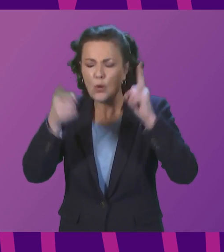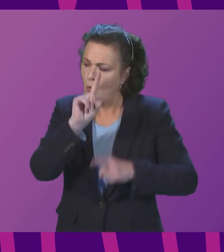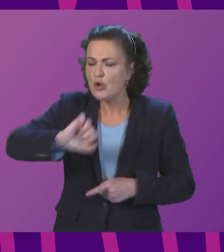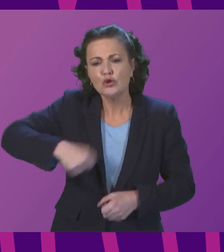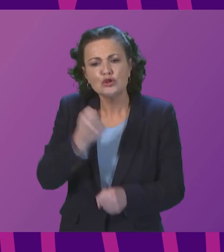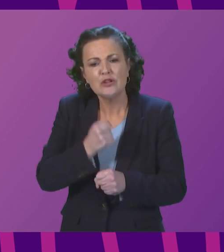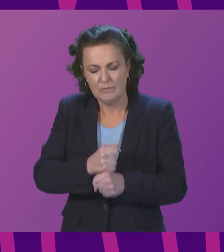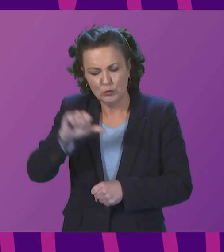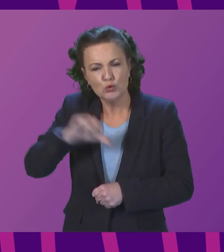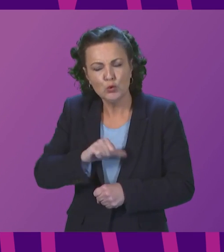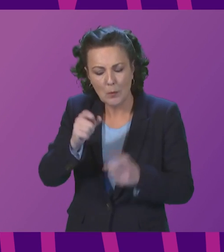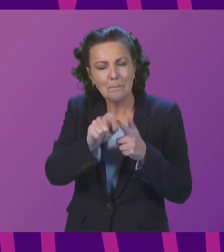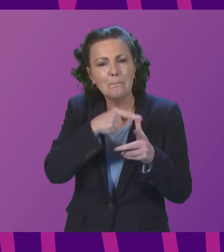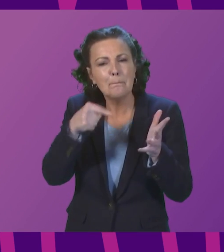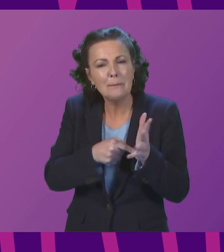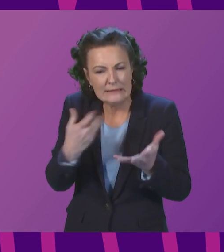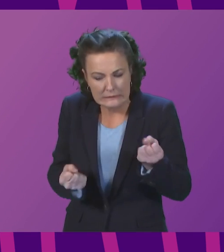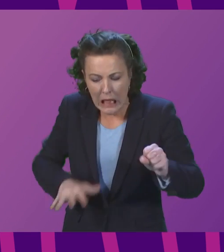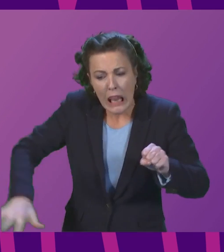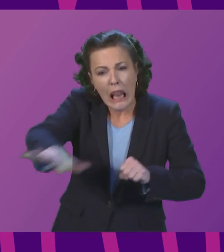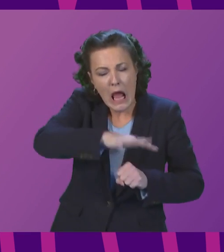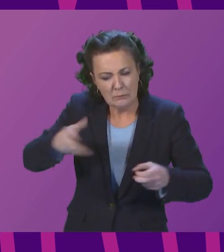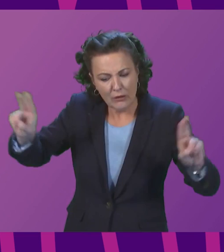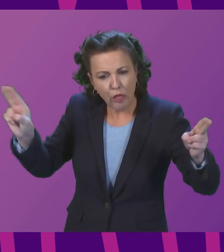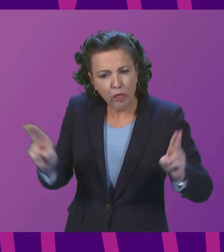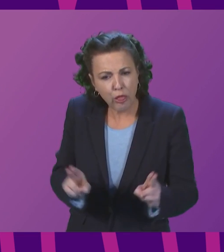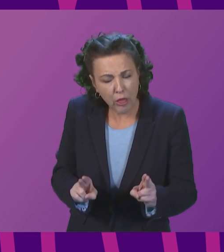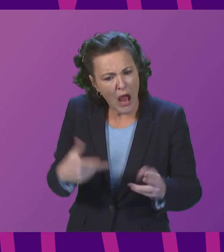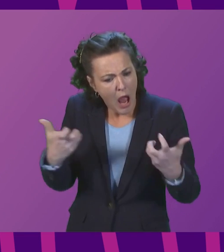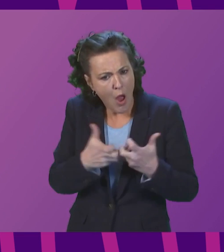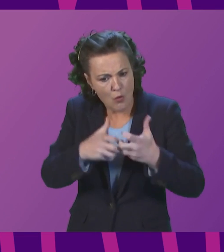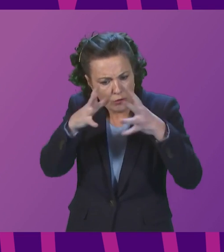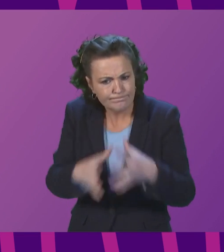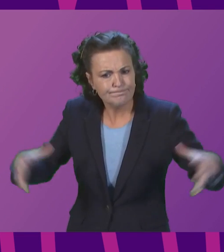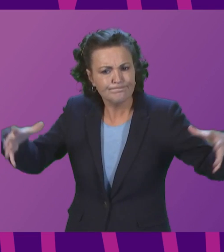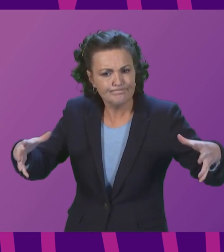Since 2012, we have funded the restoration of 30,000 hectares of degraded peat.